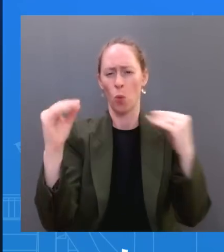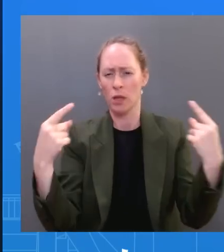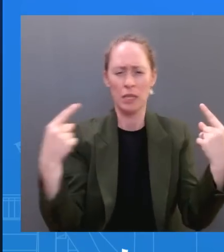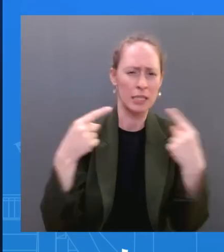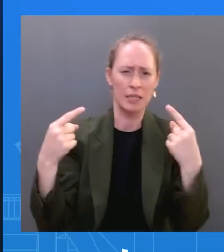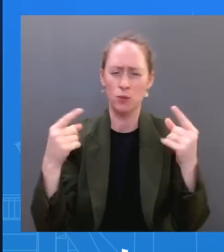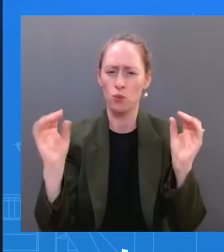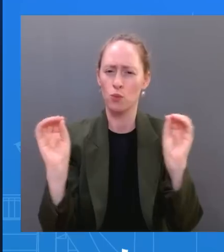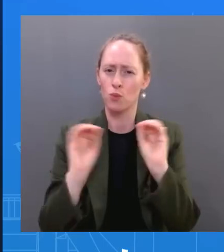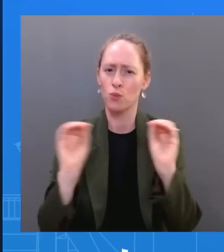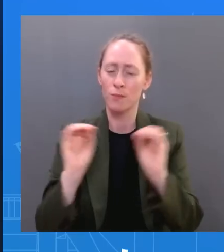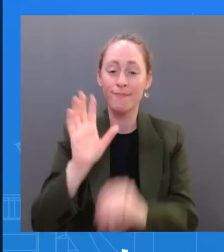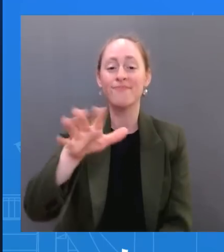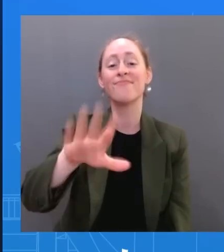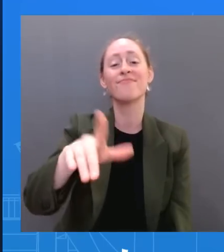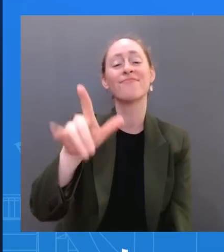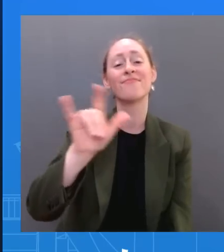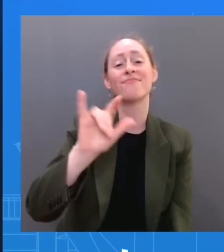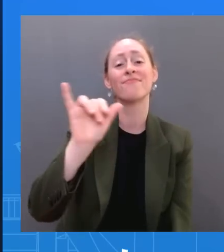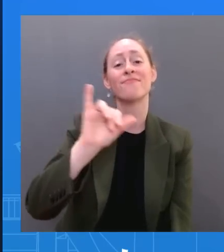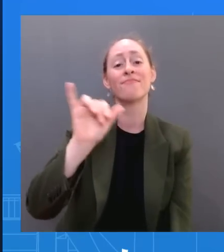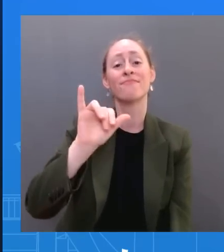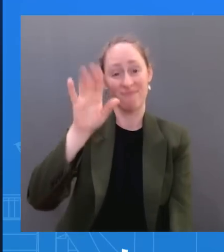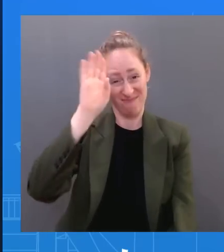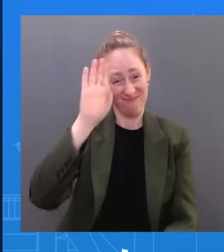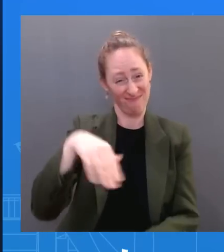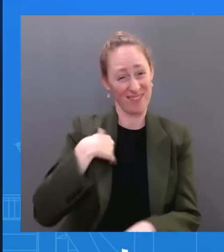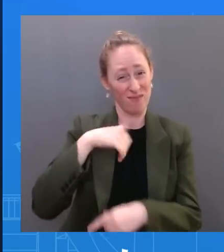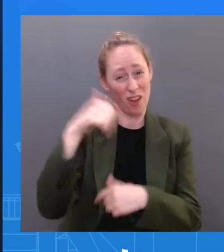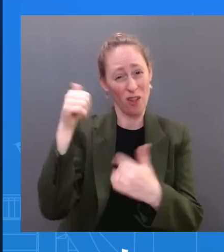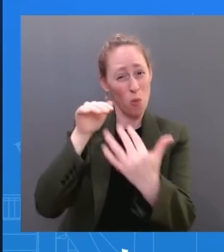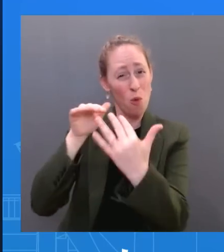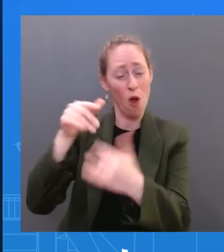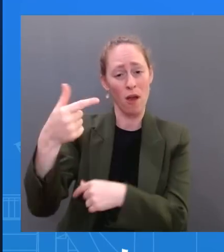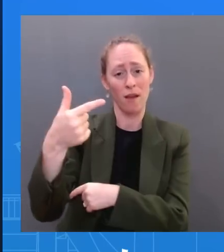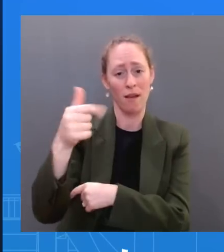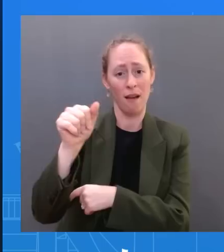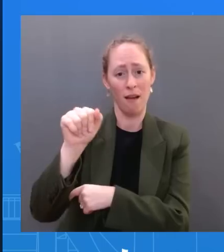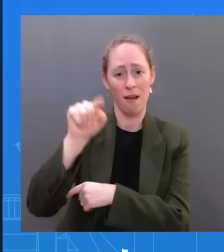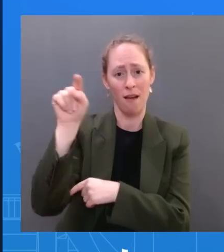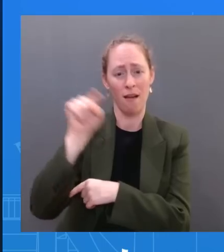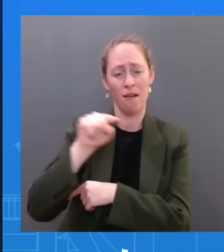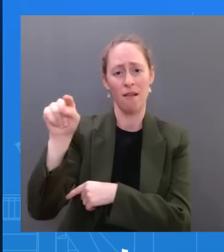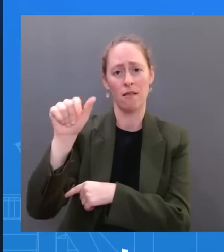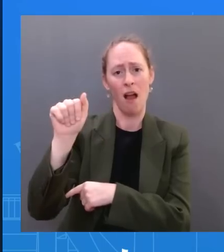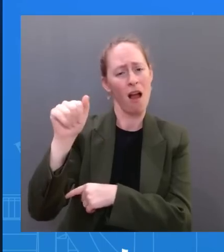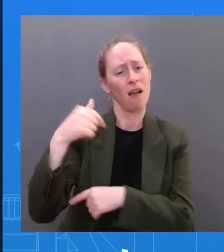In Saudi Arabia, we've reversed the blank-check policy that we inherited from the previous administration,